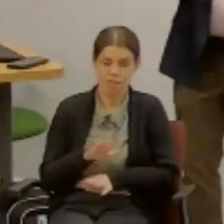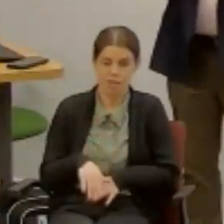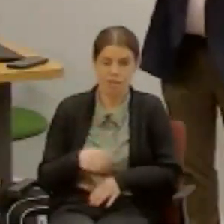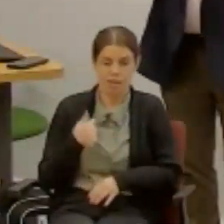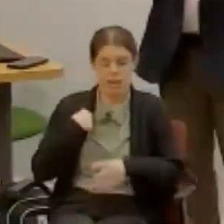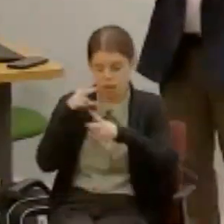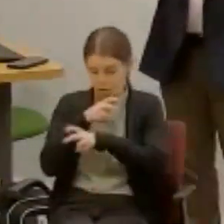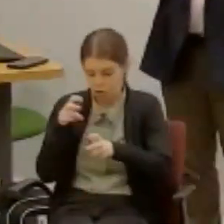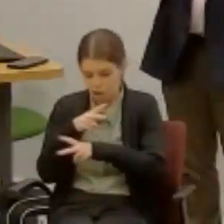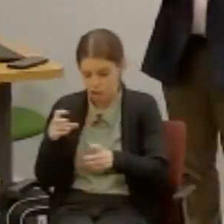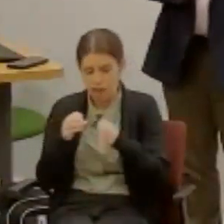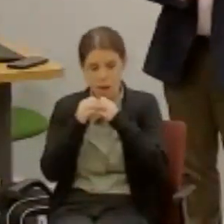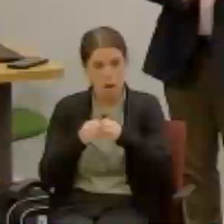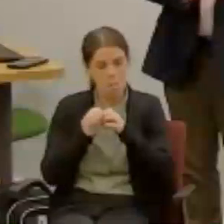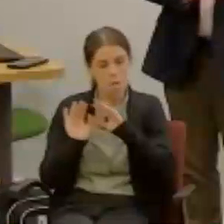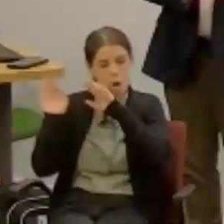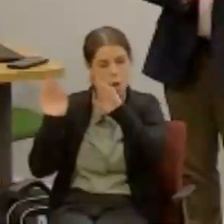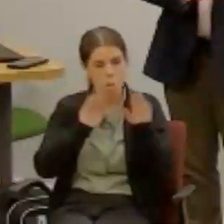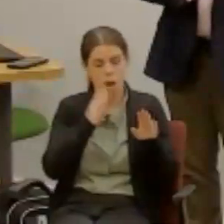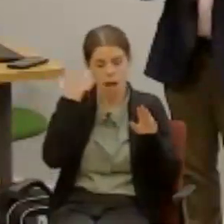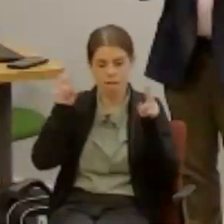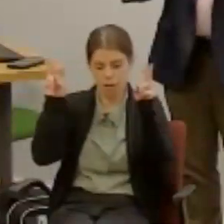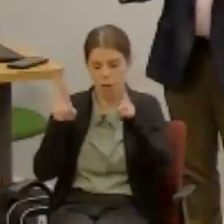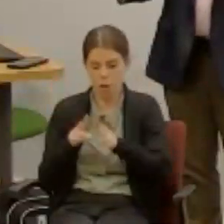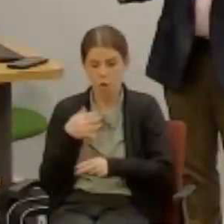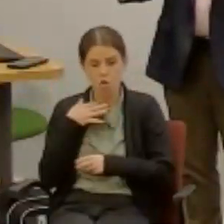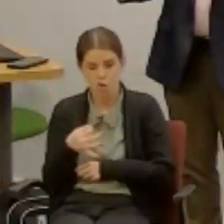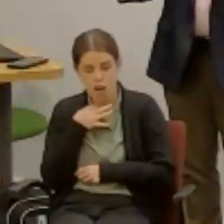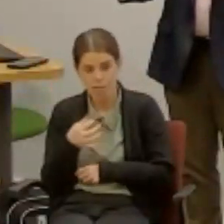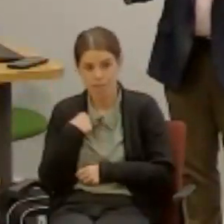Because, remember, I said goalkeepers had lowest risk. So, I saw going gold.